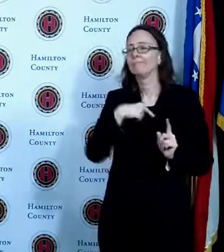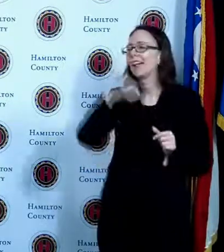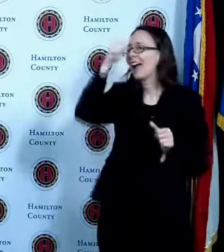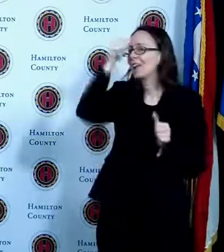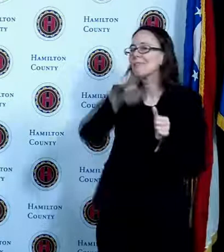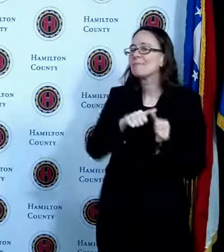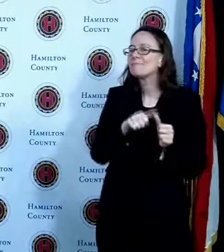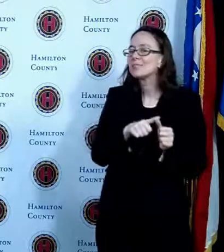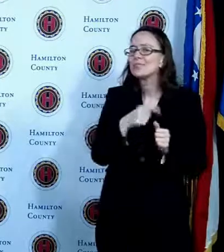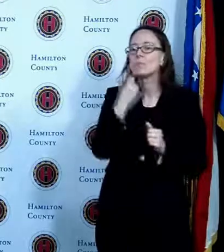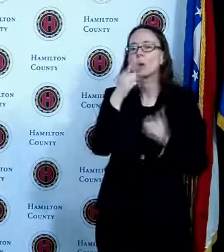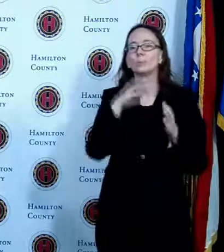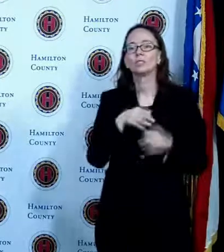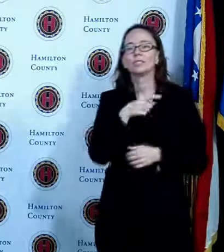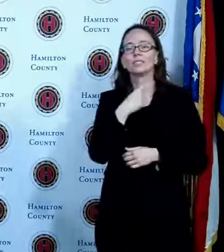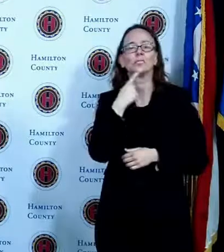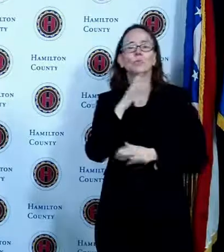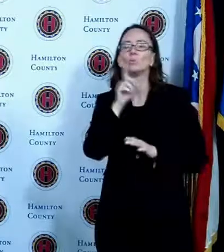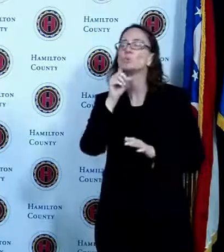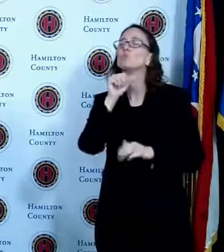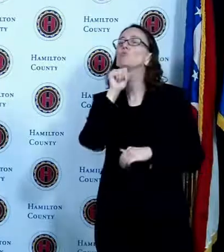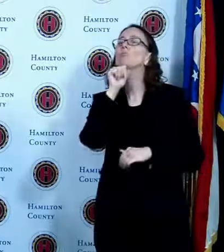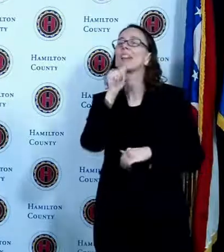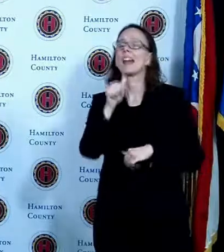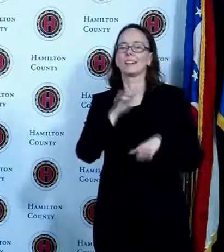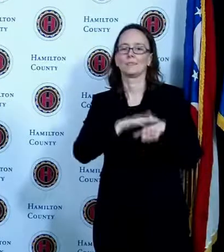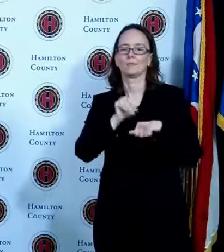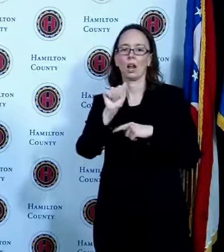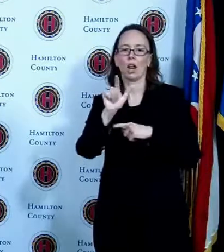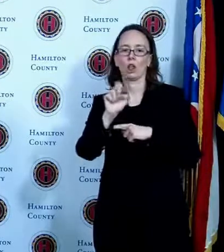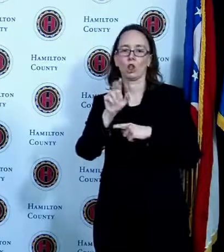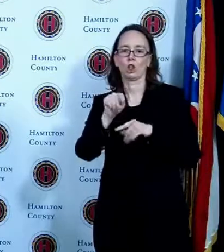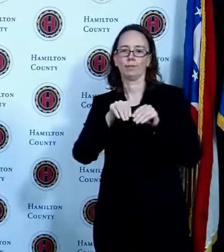out an alert it has been that if we have this information we should give it to